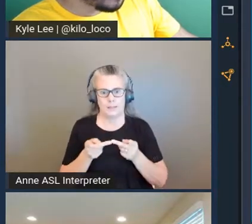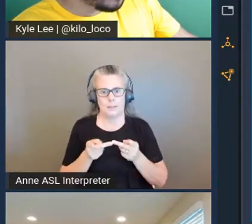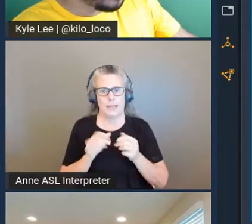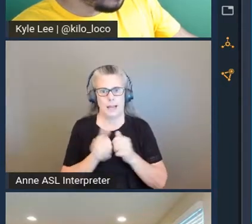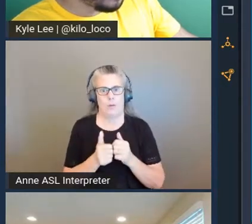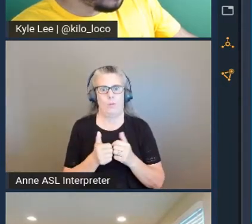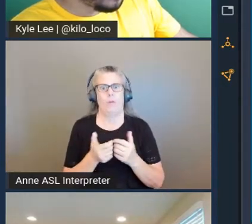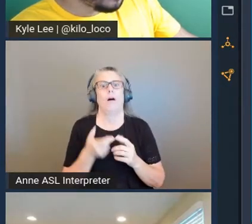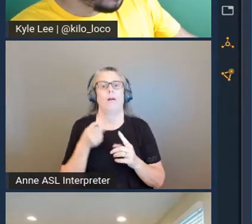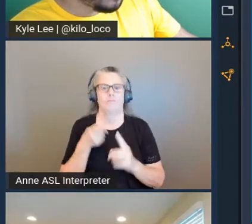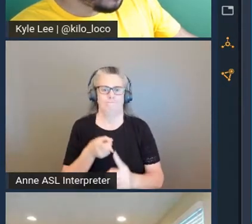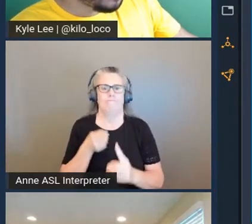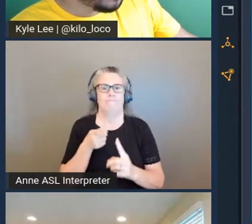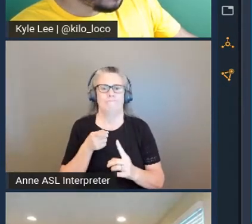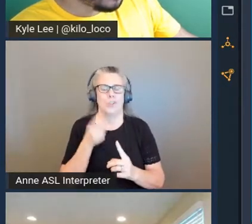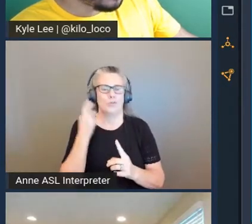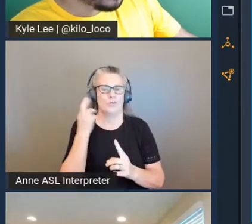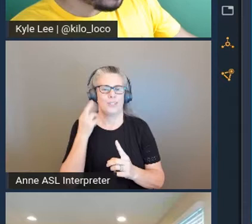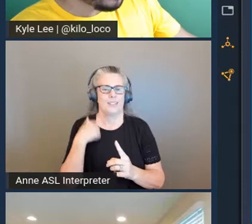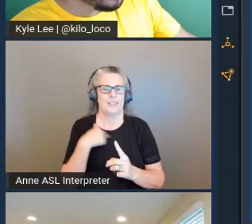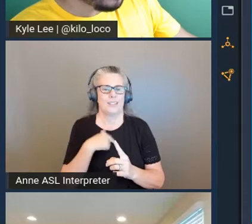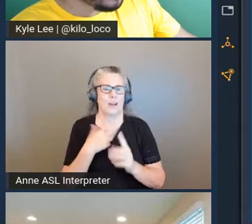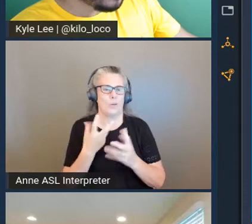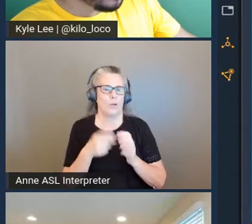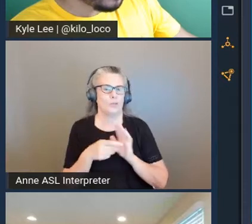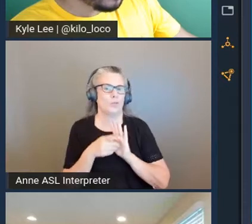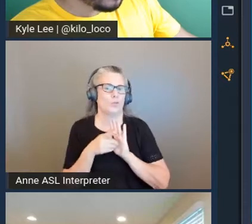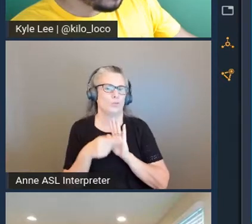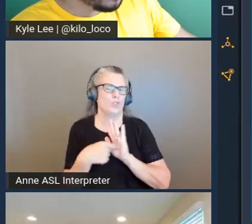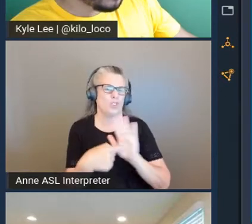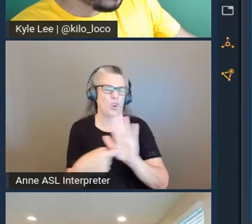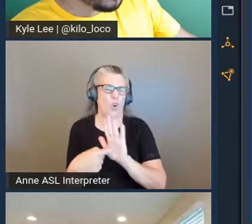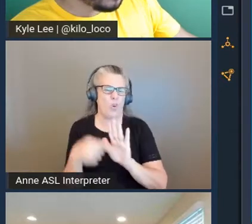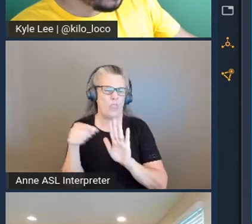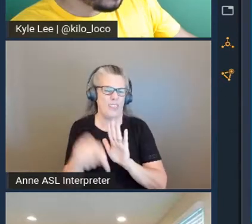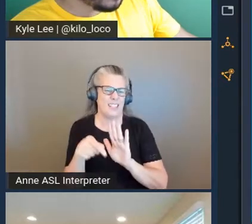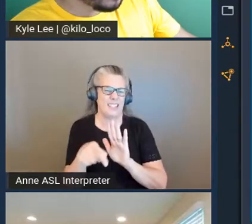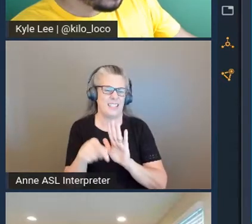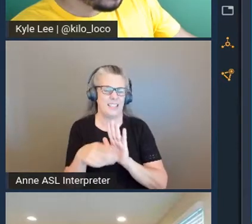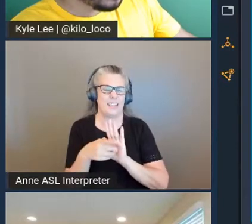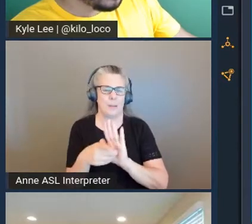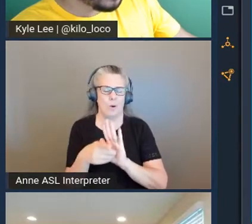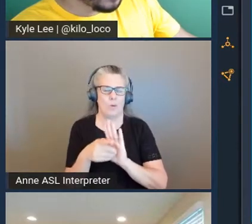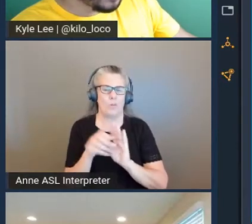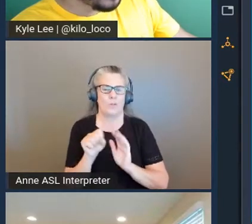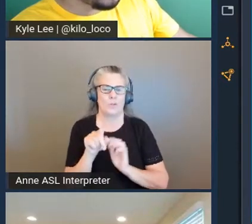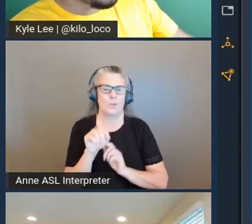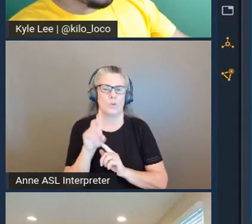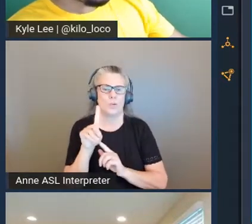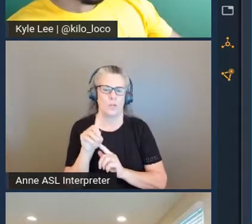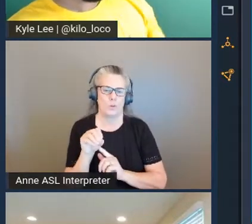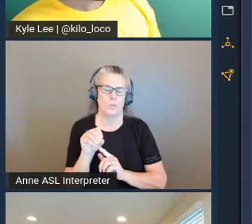for showcasing this demo and this new capability that I'm going to be talking about. Got it, okay.